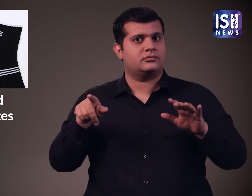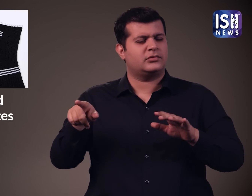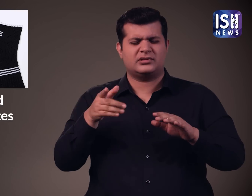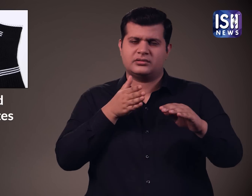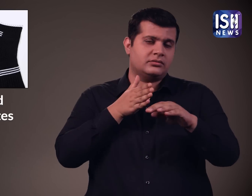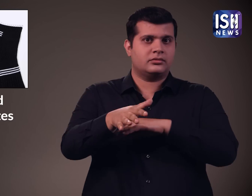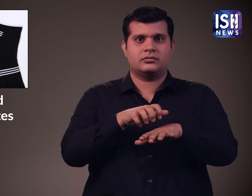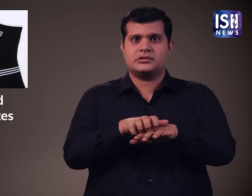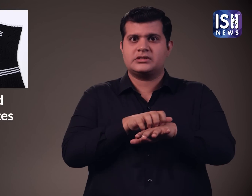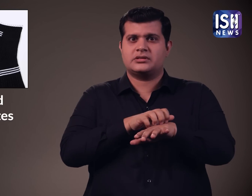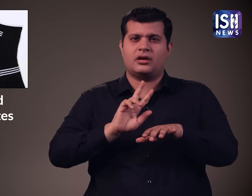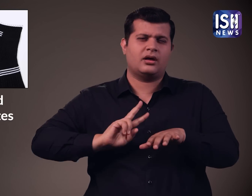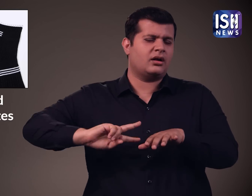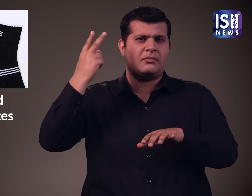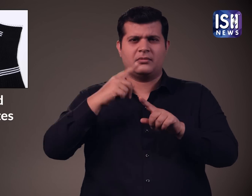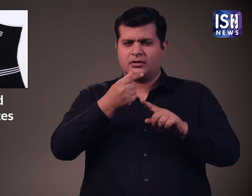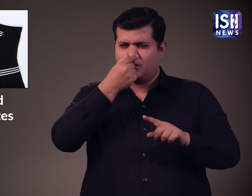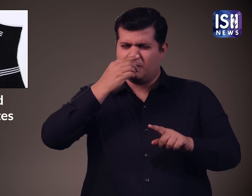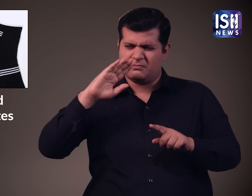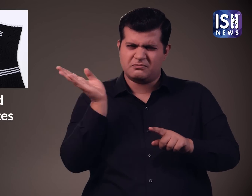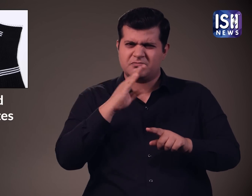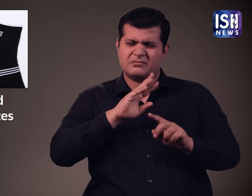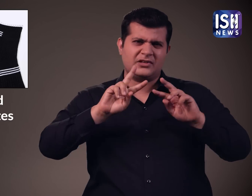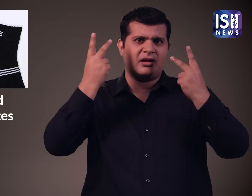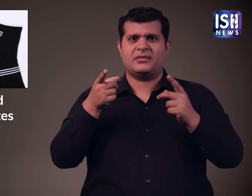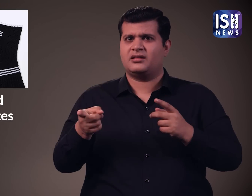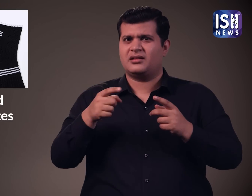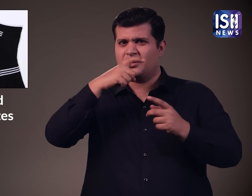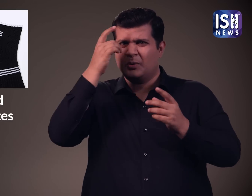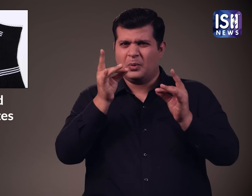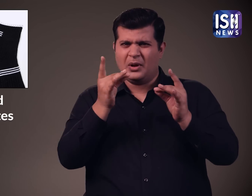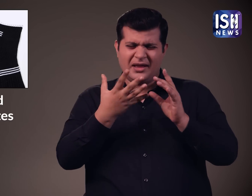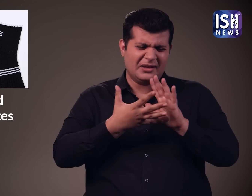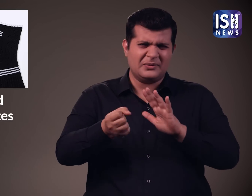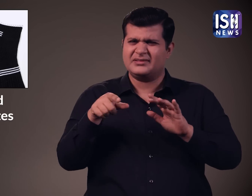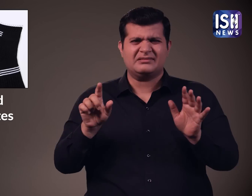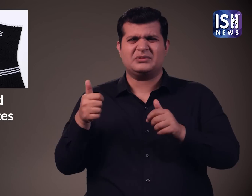These will cause itiching and foul smelling feet as it absorbs the sweat.